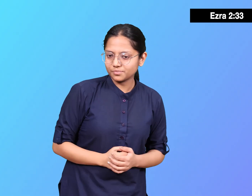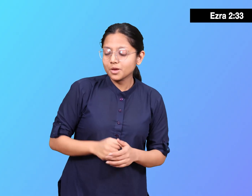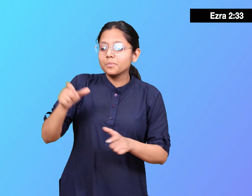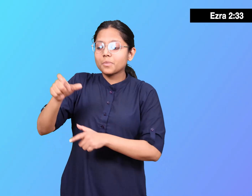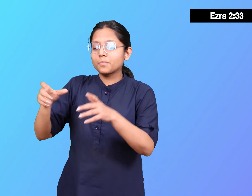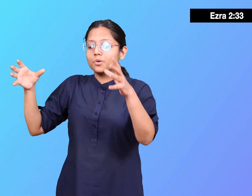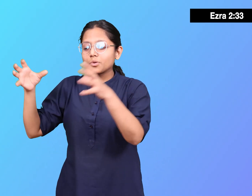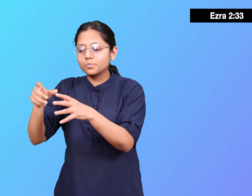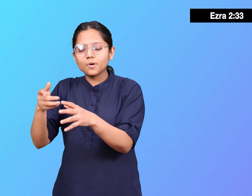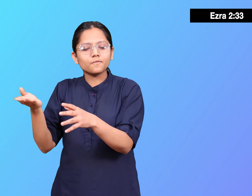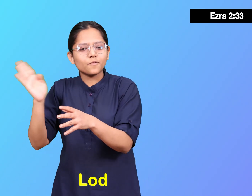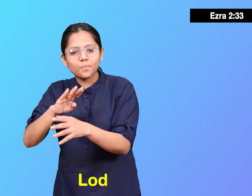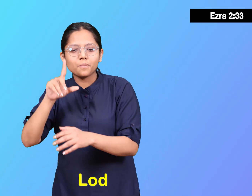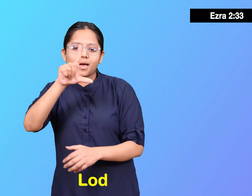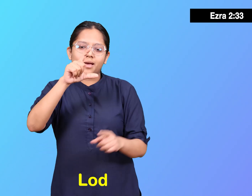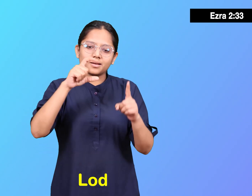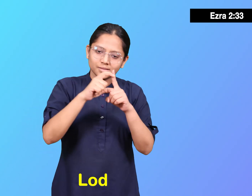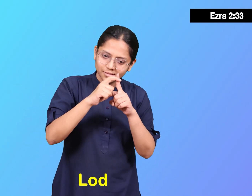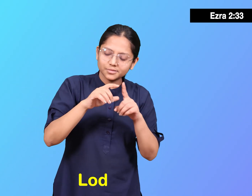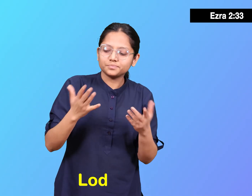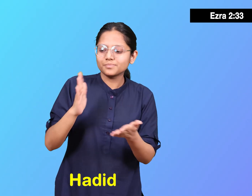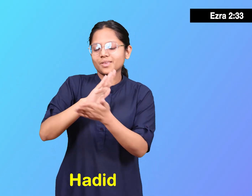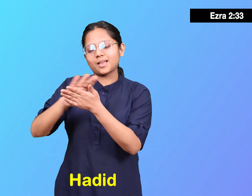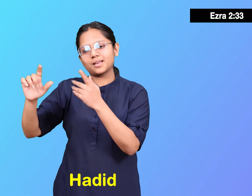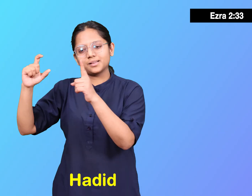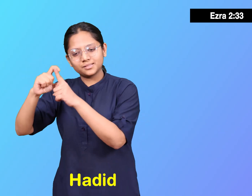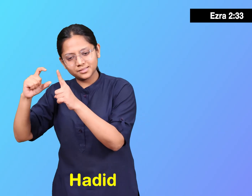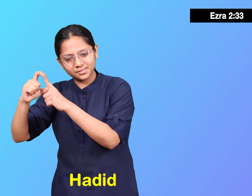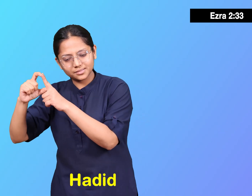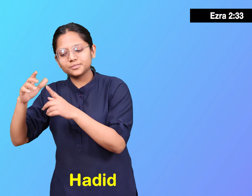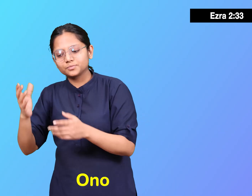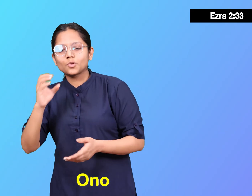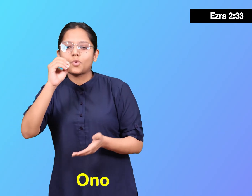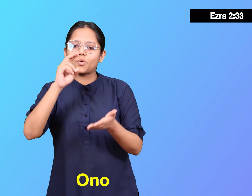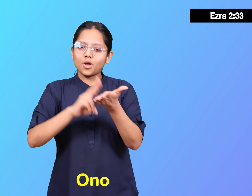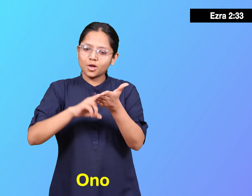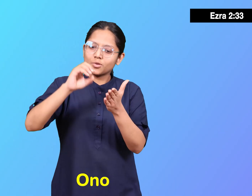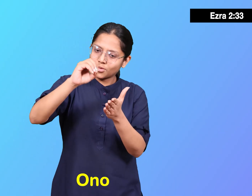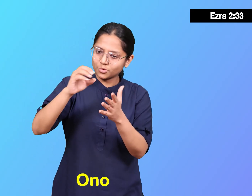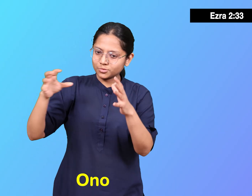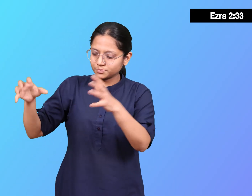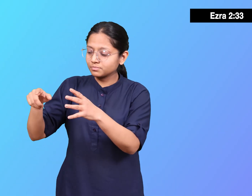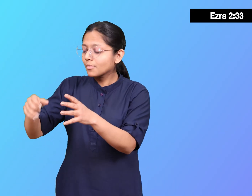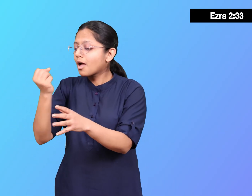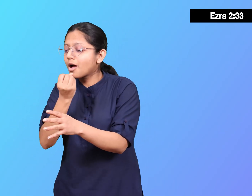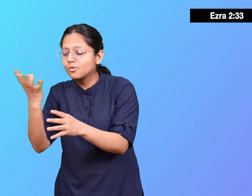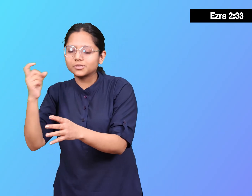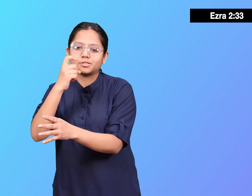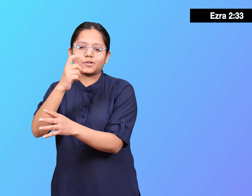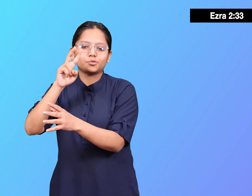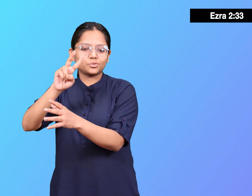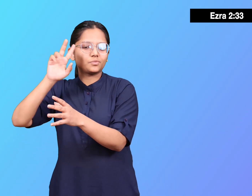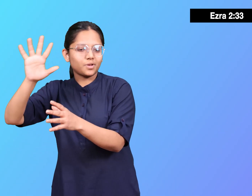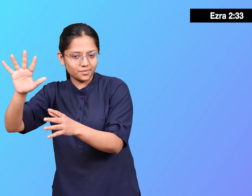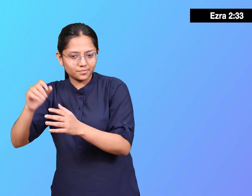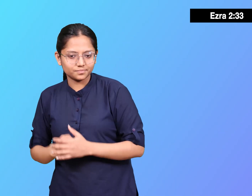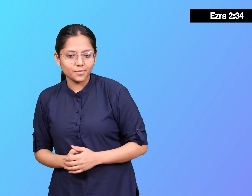from the towns of Lod, Hadid and Ono: 725